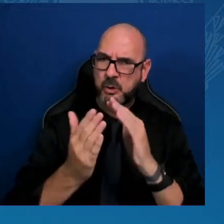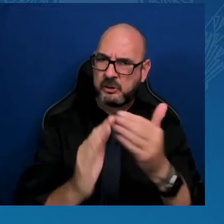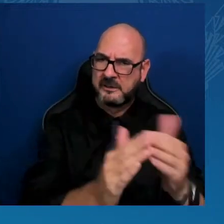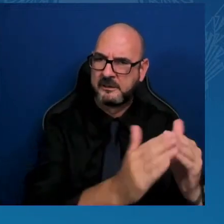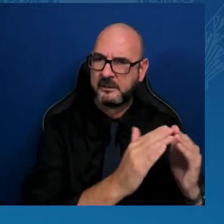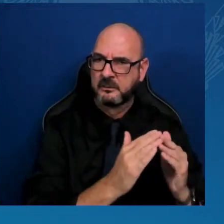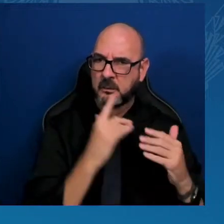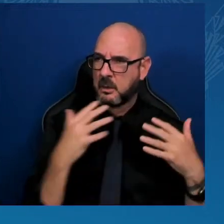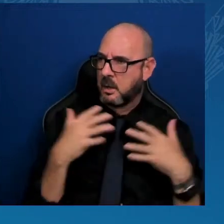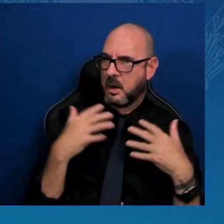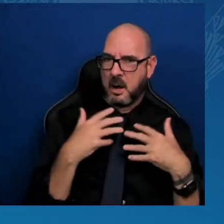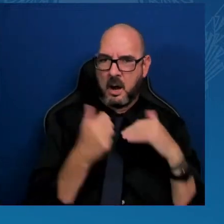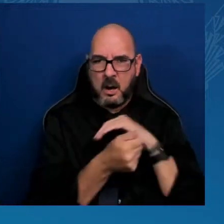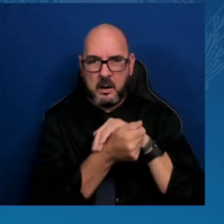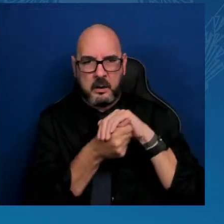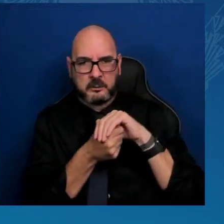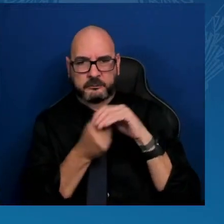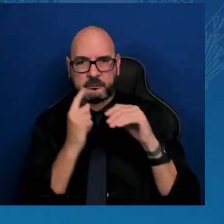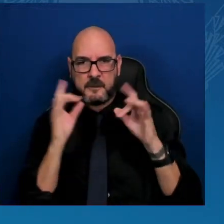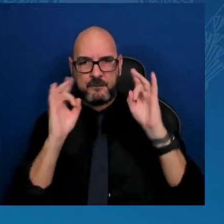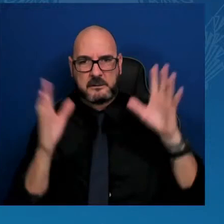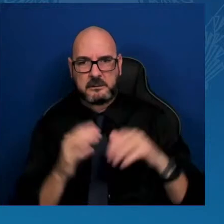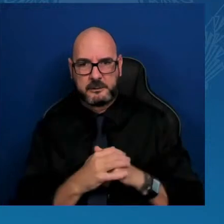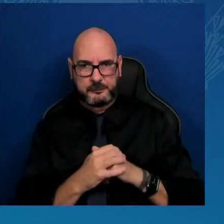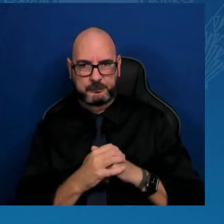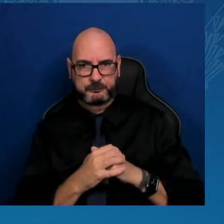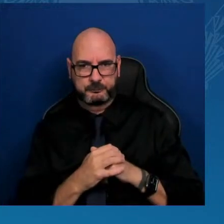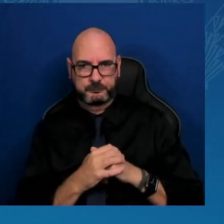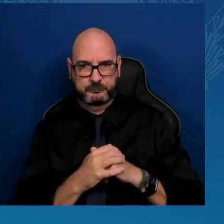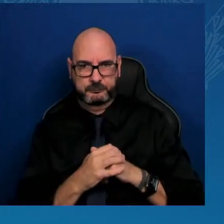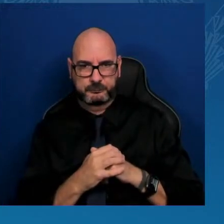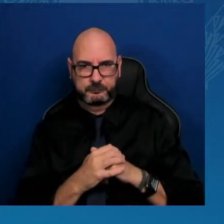And I believe the right to be safe in school, at work,